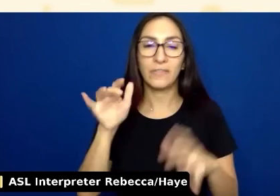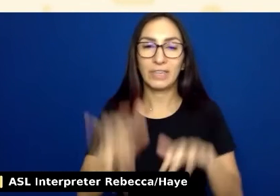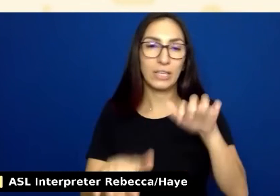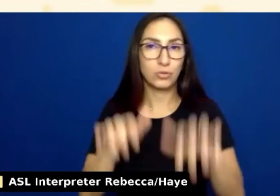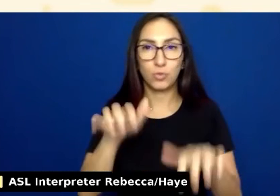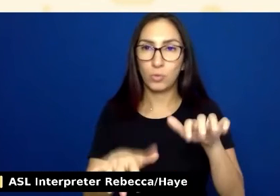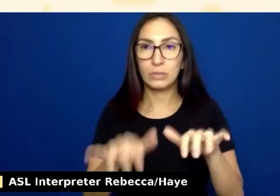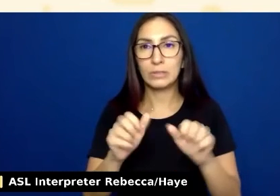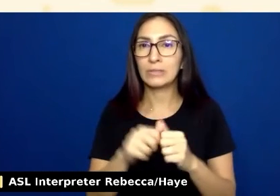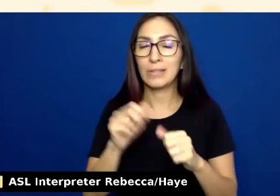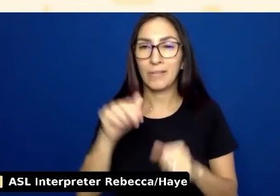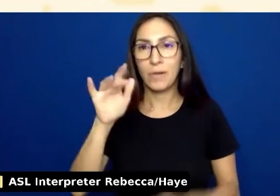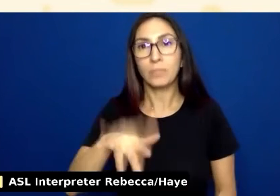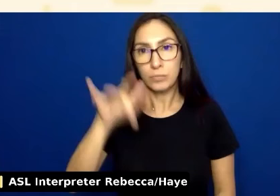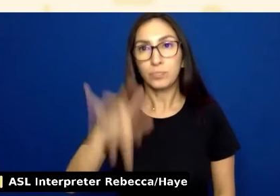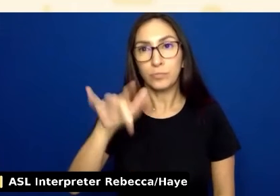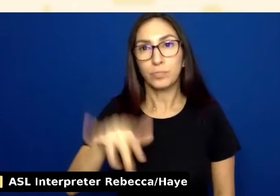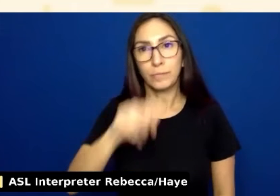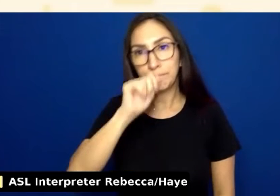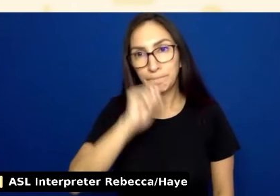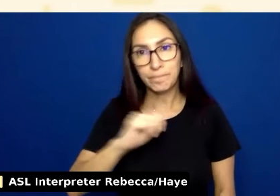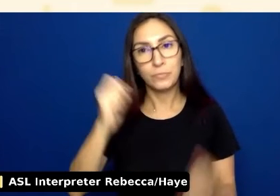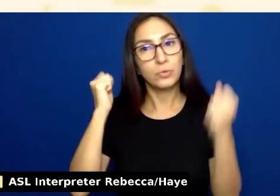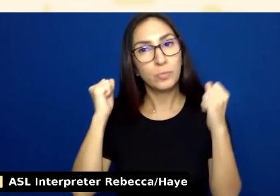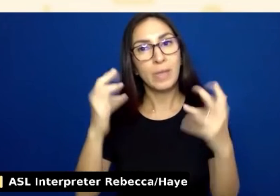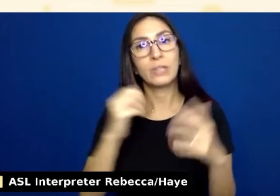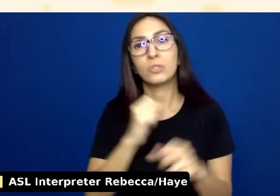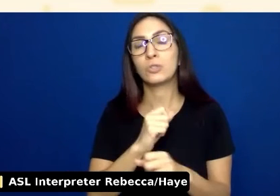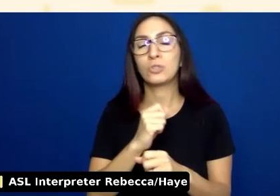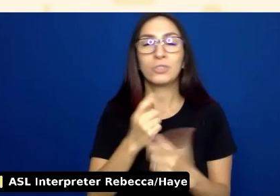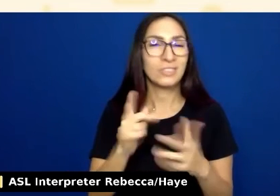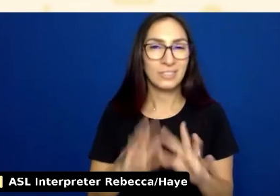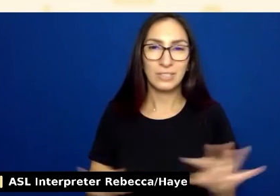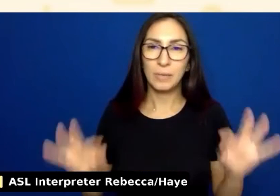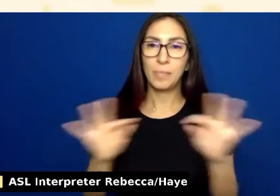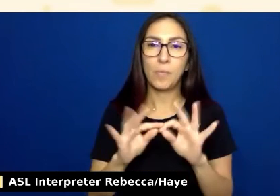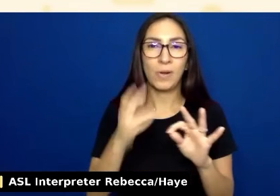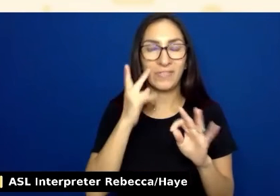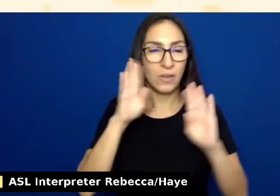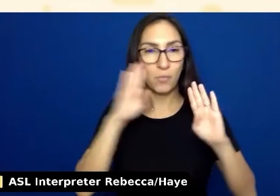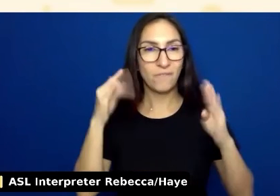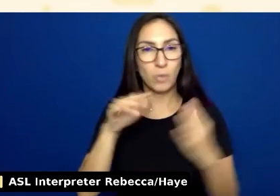Just to make sure that the screen reader focus lands on the paragraph, do not give it a tab index of zero.